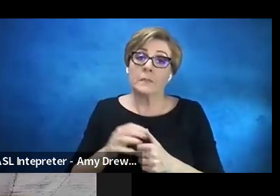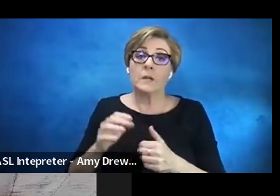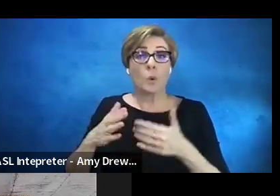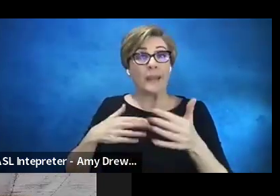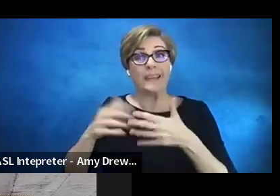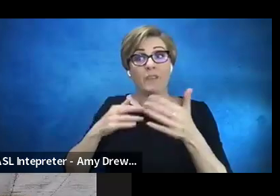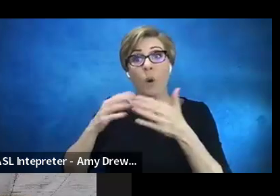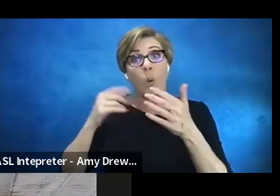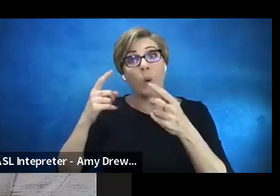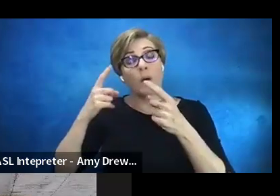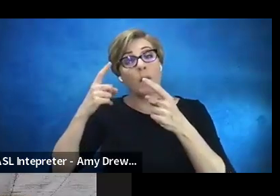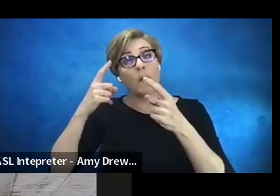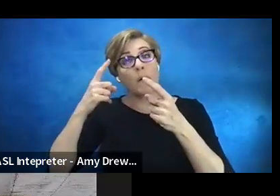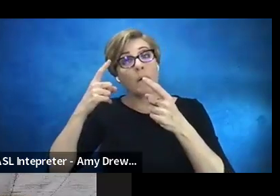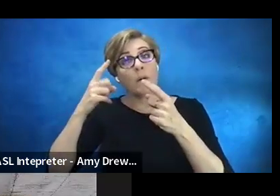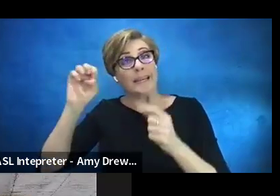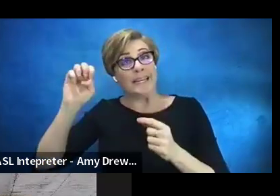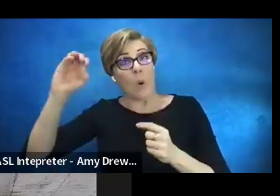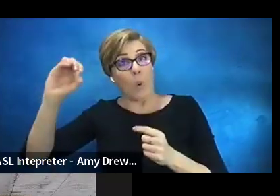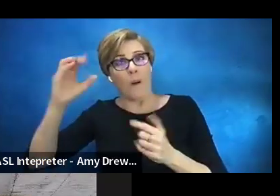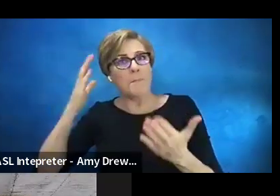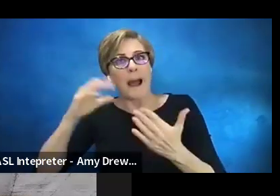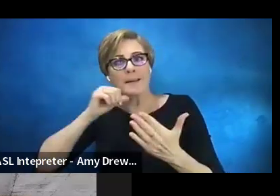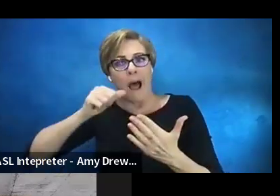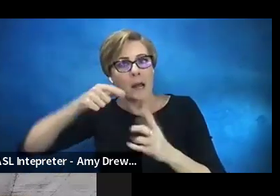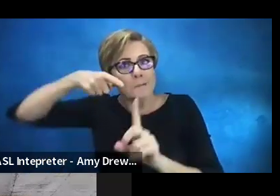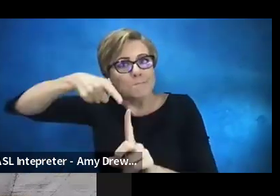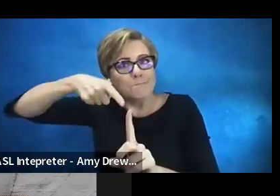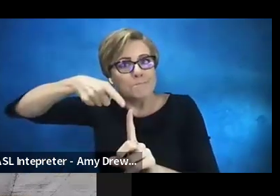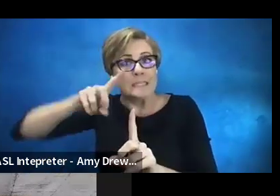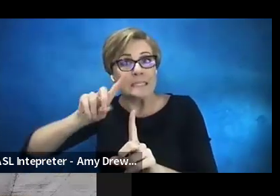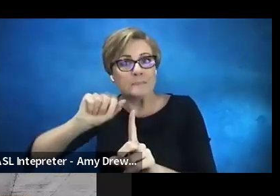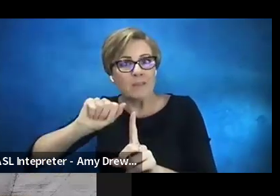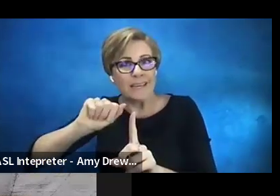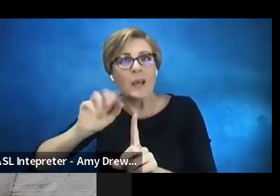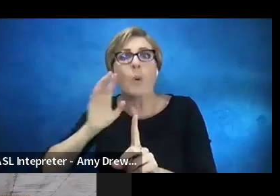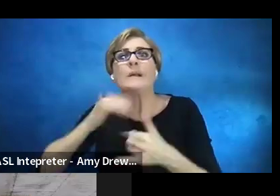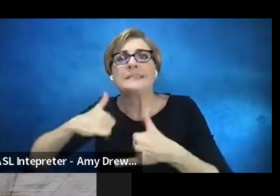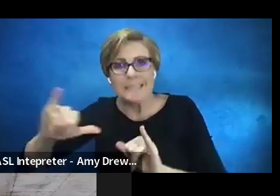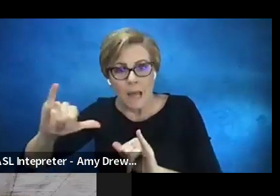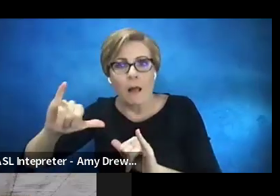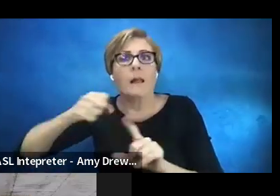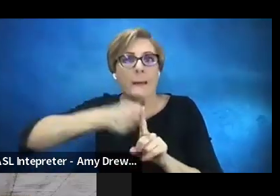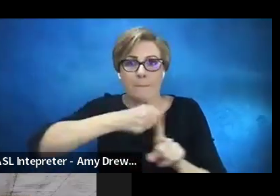disabilities who may have pre-existing conditions that may make them more susceptible to infectious diseases and other wise.